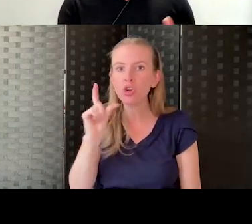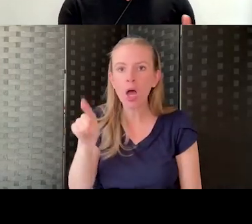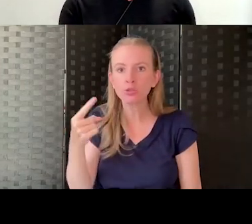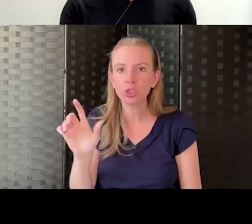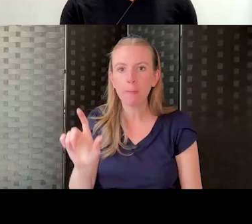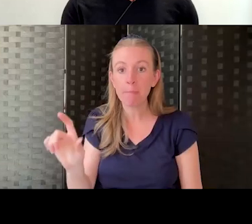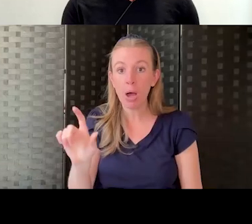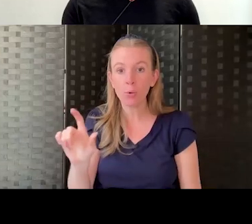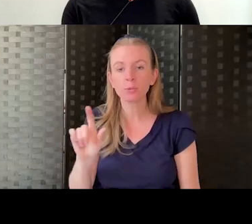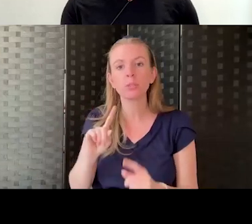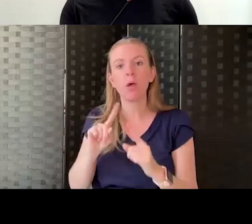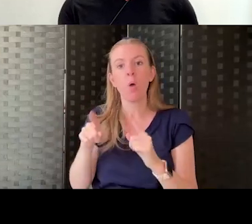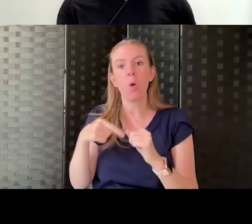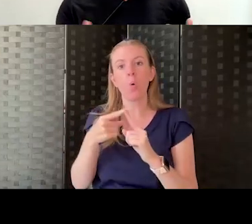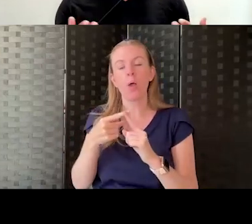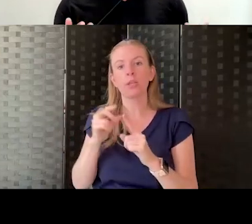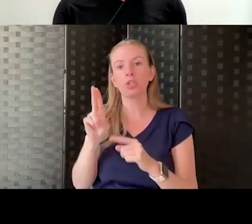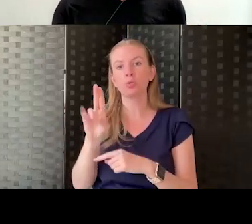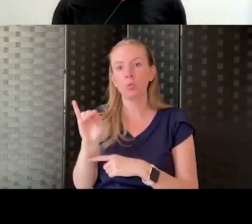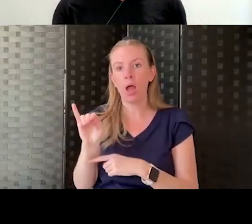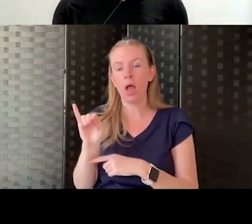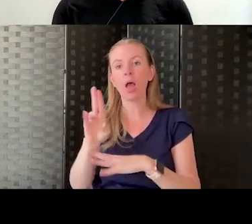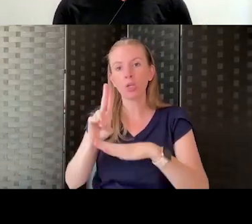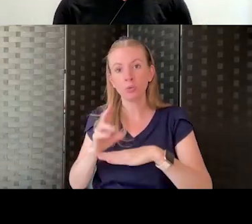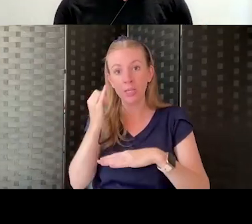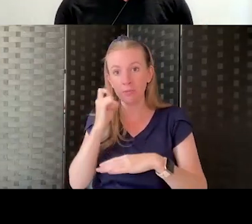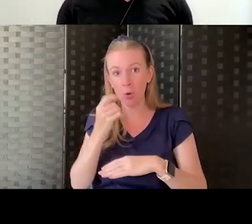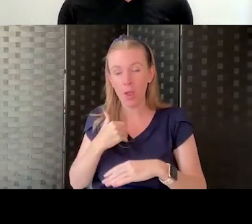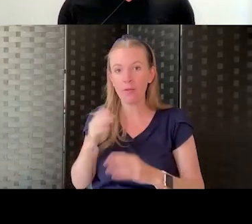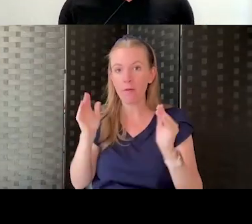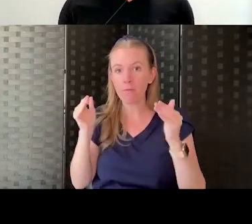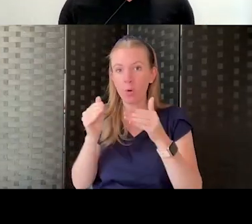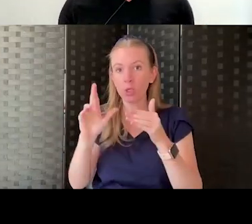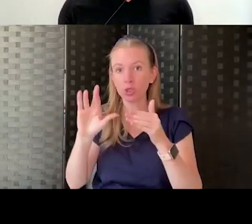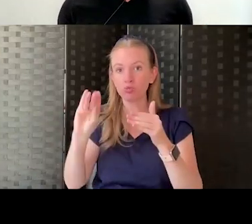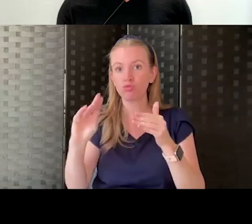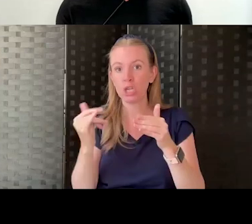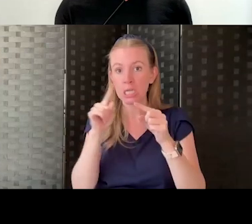you are traversing through the UI if they don't have a focus ring, you have no idea where to go,